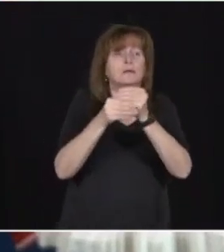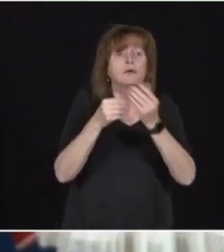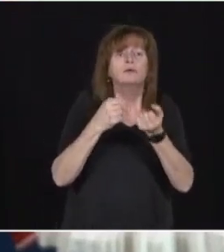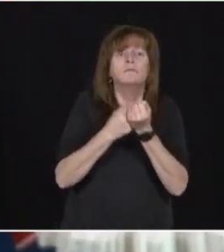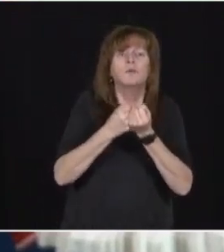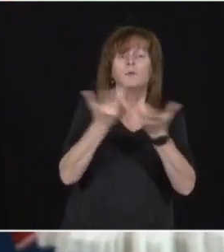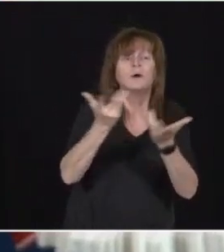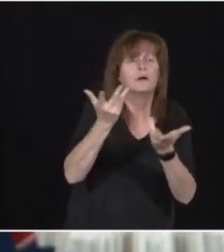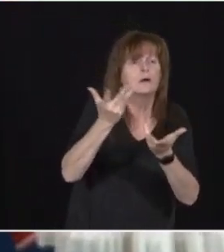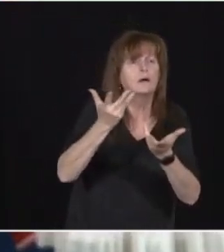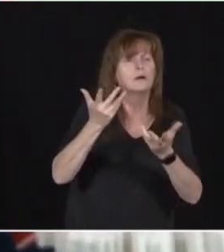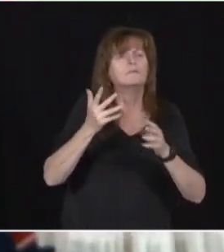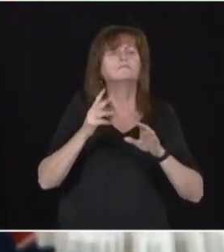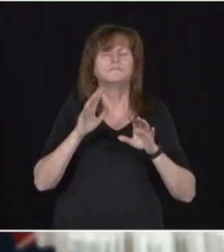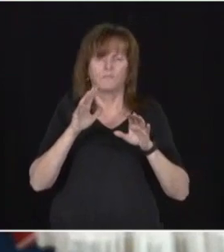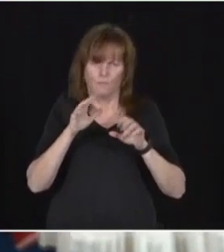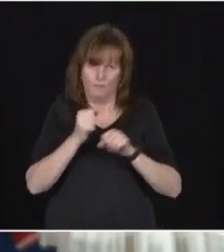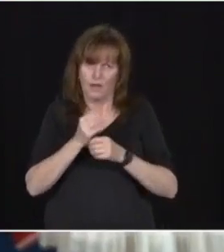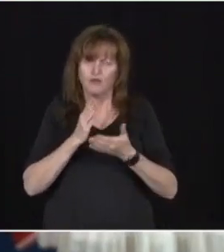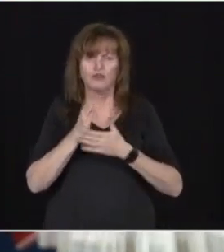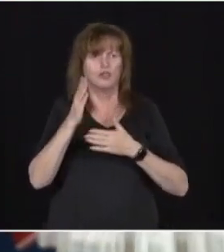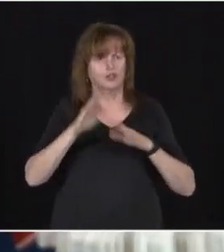Next question.